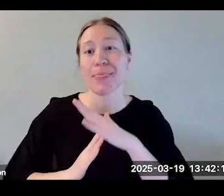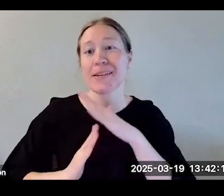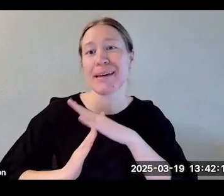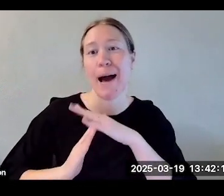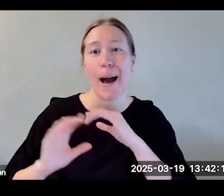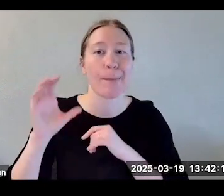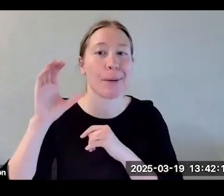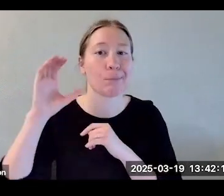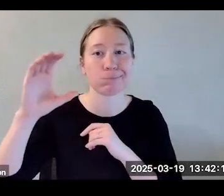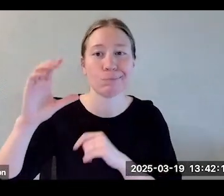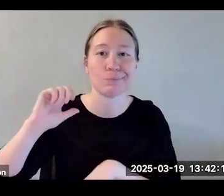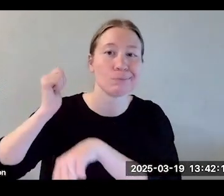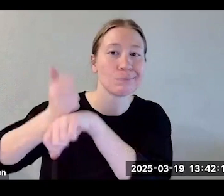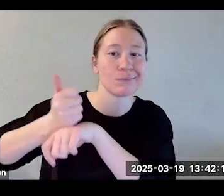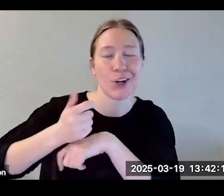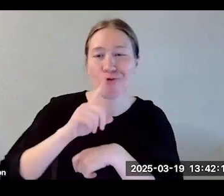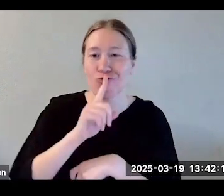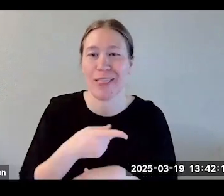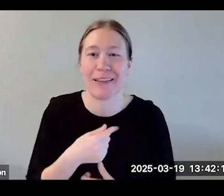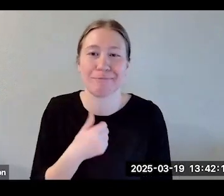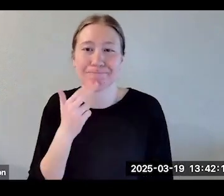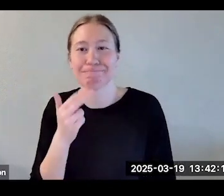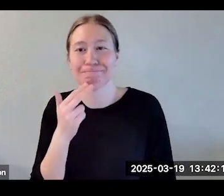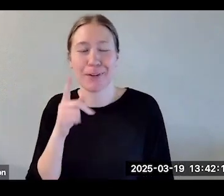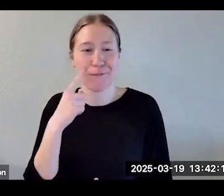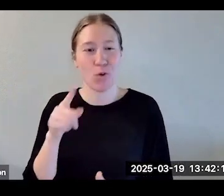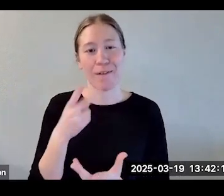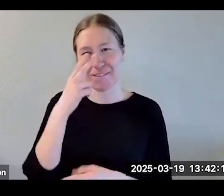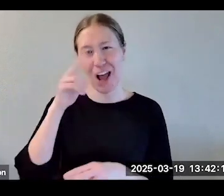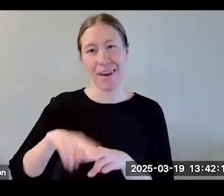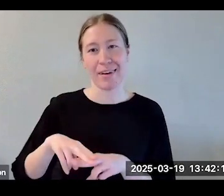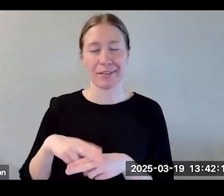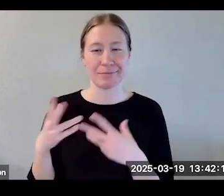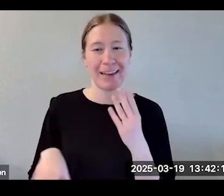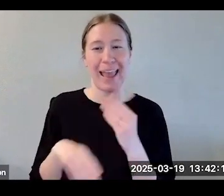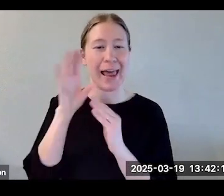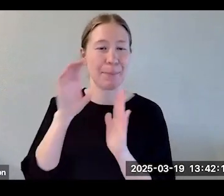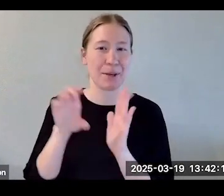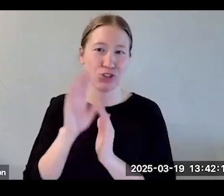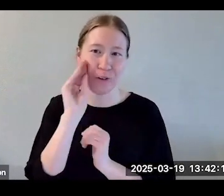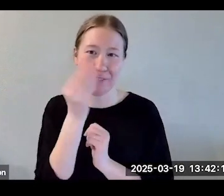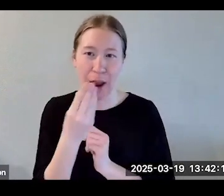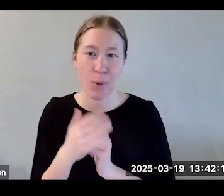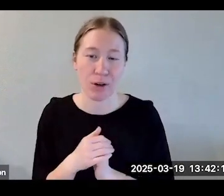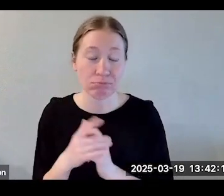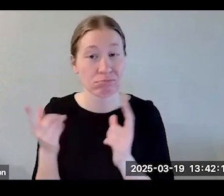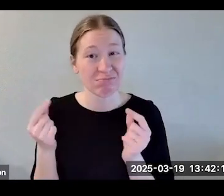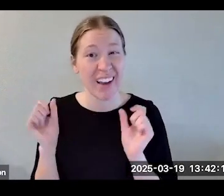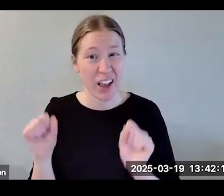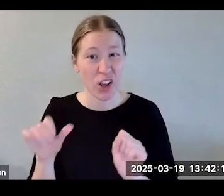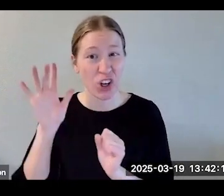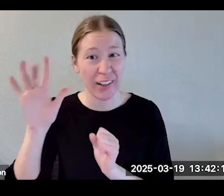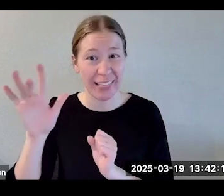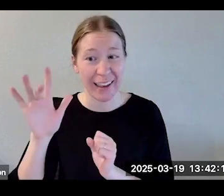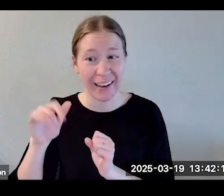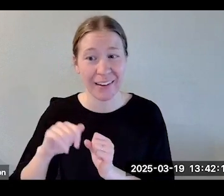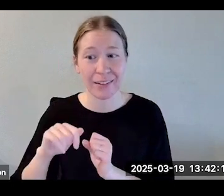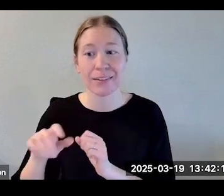and it was really just there for stylistic effect, what I could do is, again, select the image, go into the alt text area,